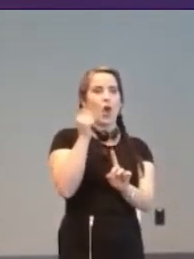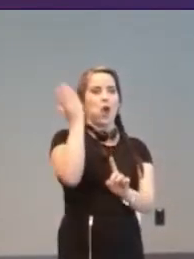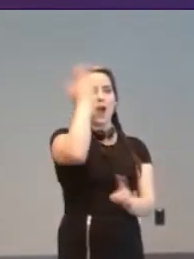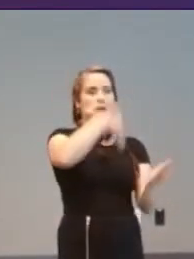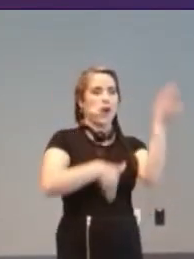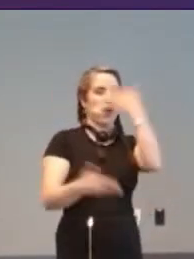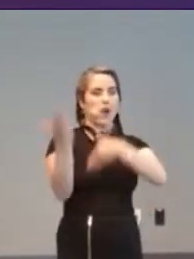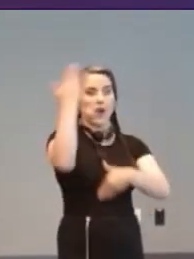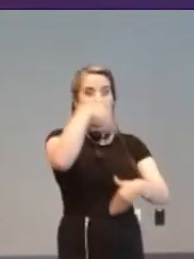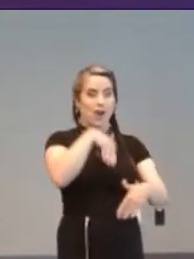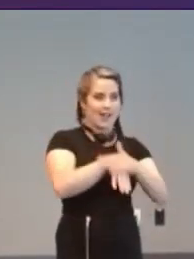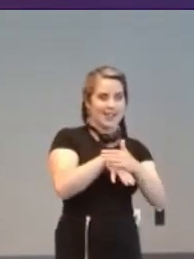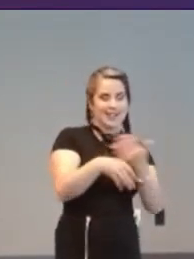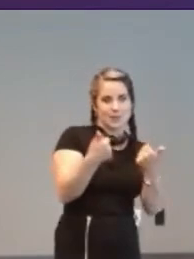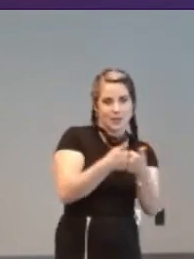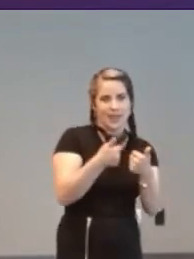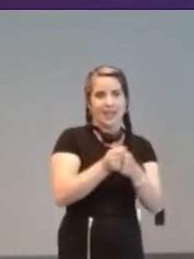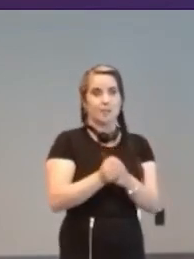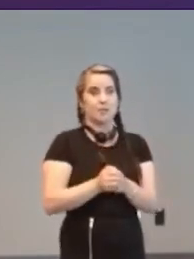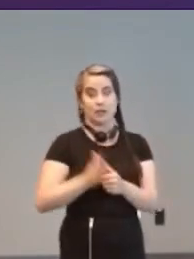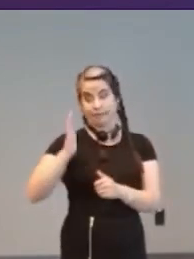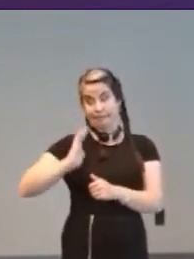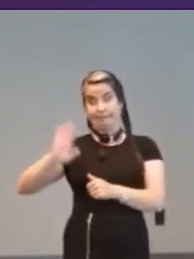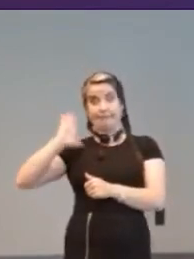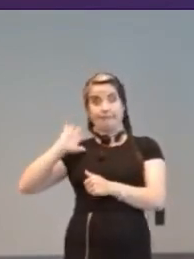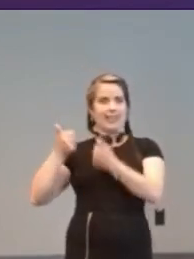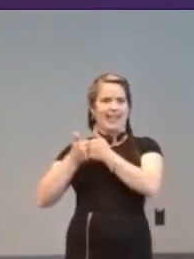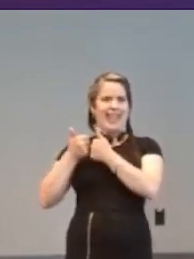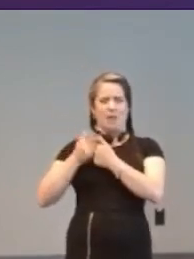a problem as well for all the games in the past that are brilliant who's going to go through and